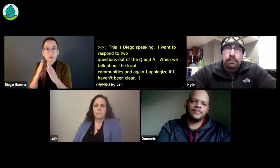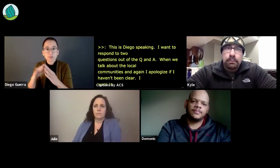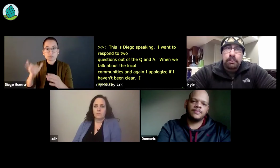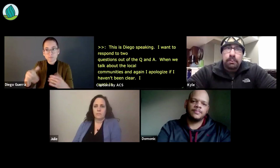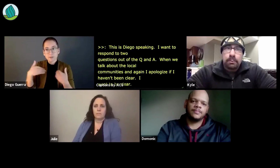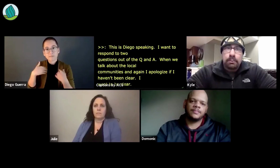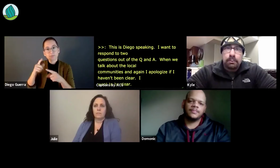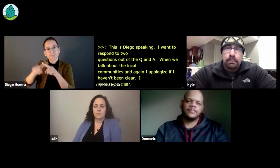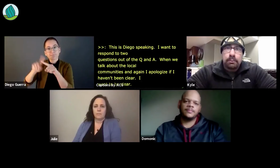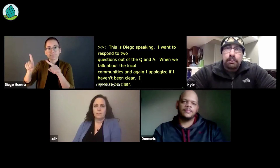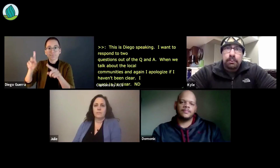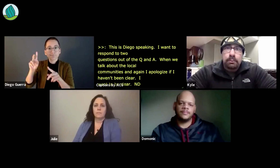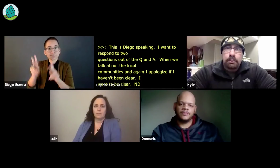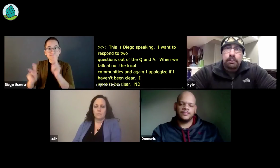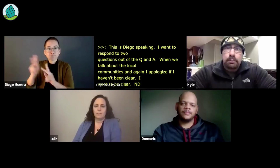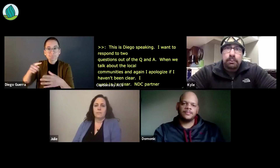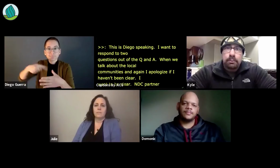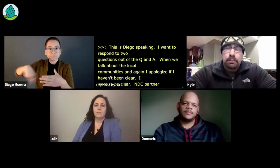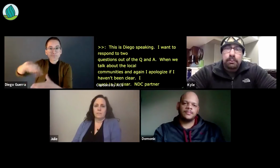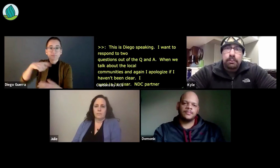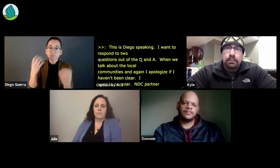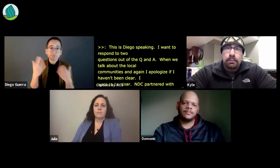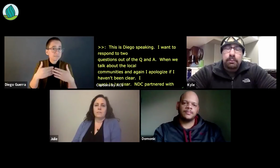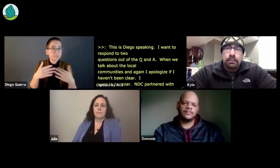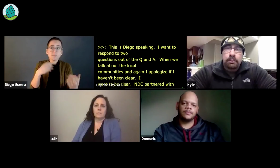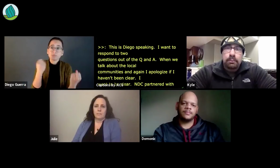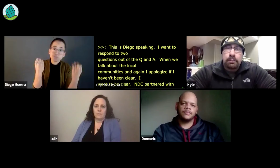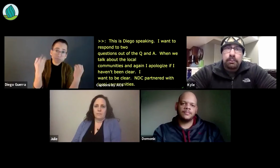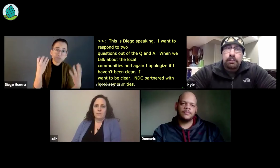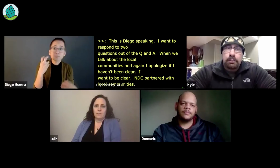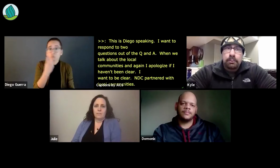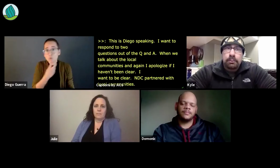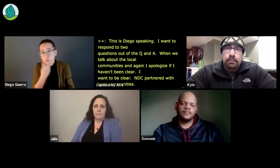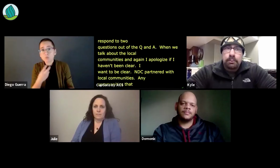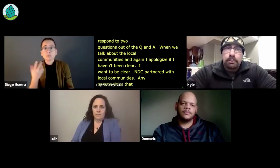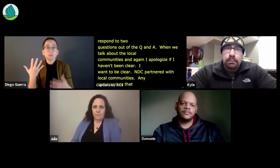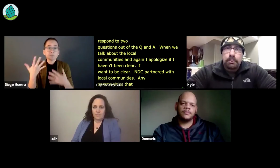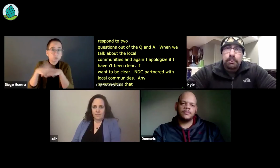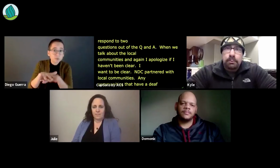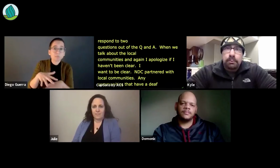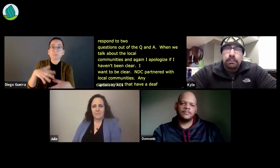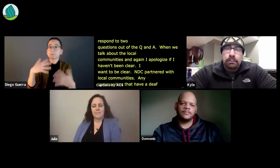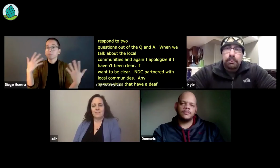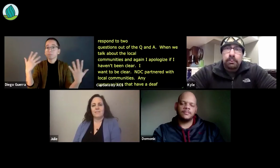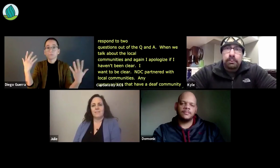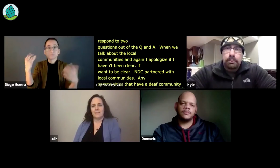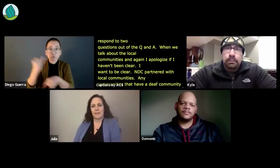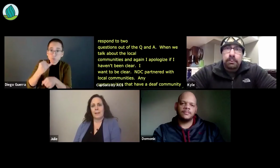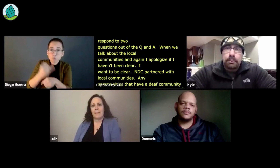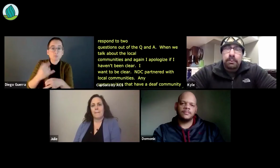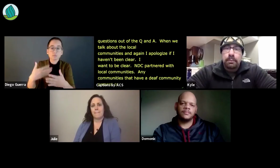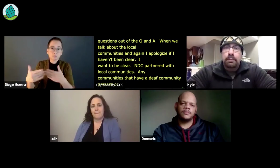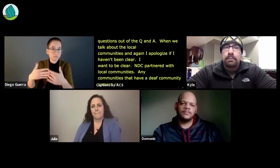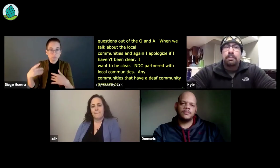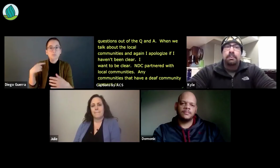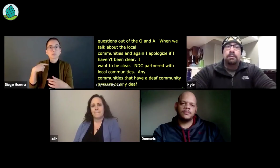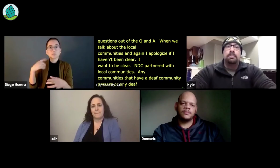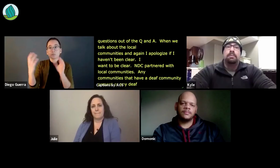present or any deaf community members, whether it be oral, signing, mainstream, deaf school oriented regardless, we